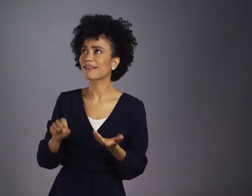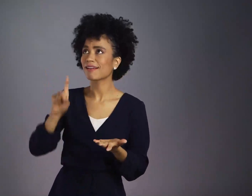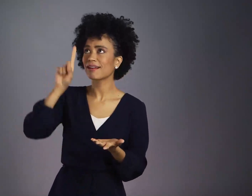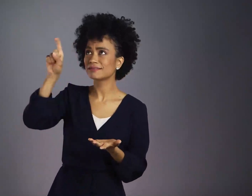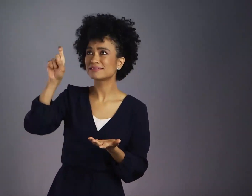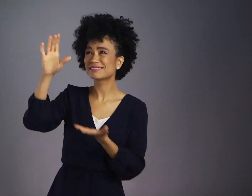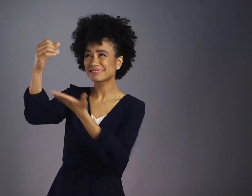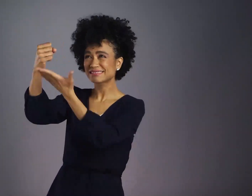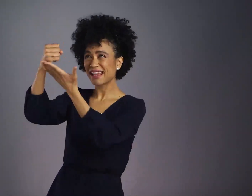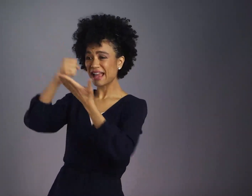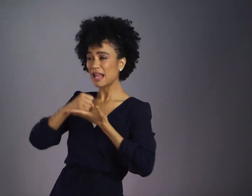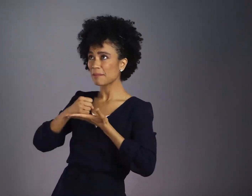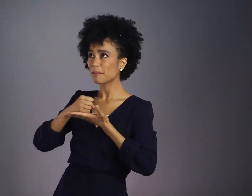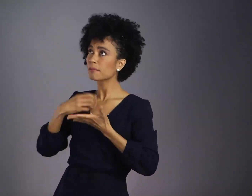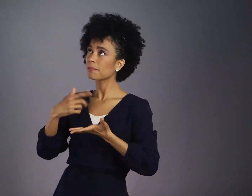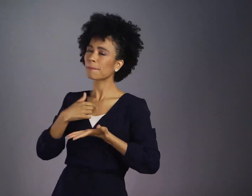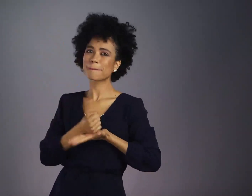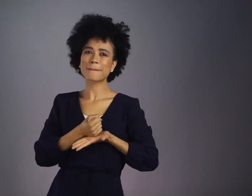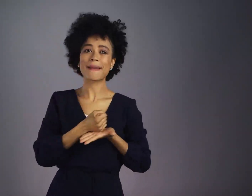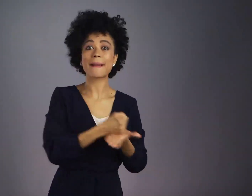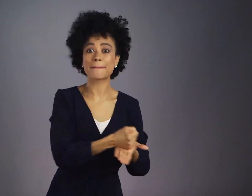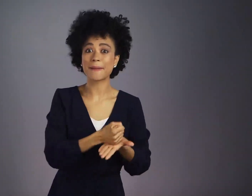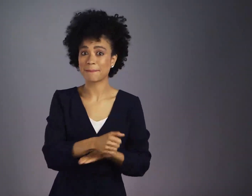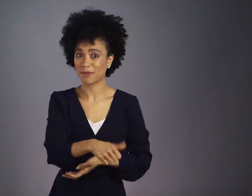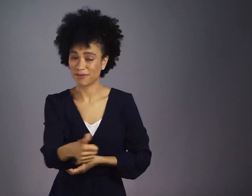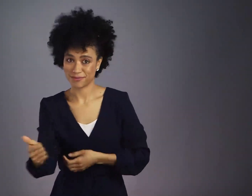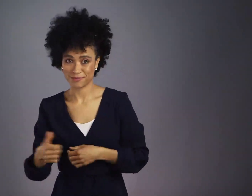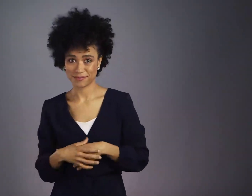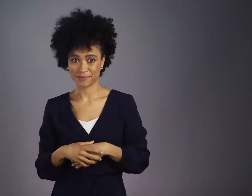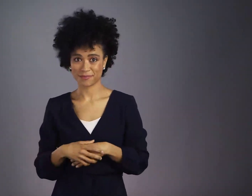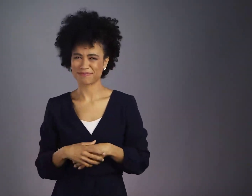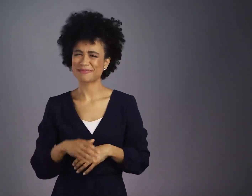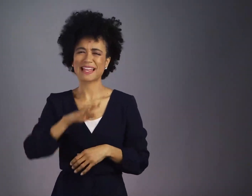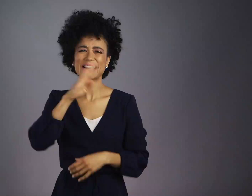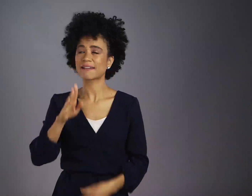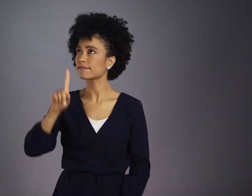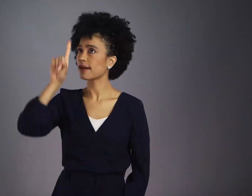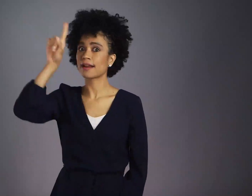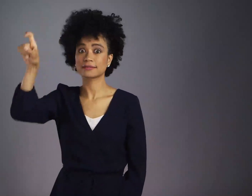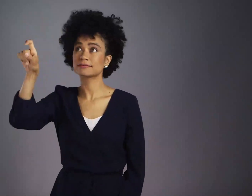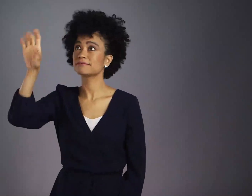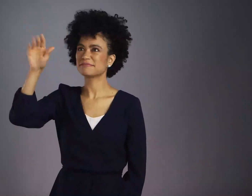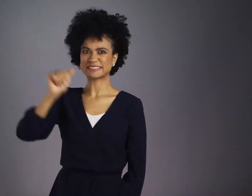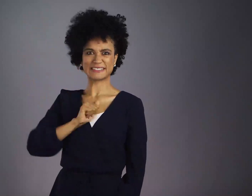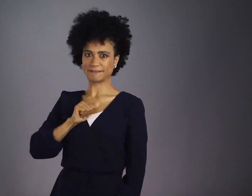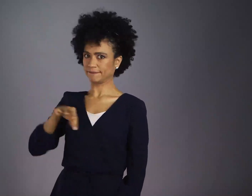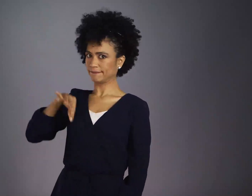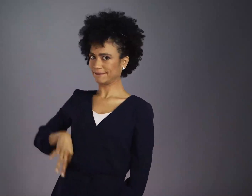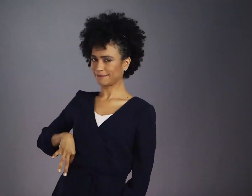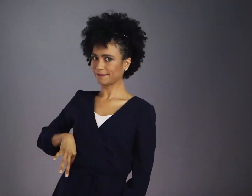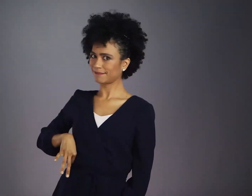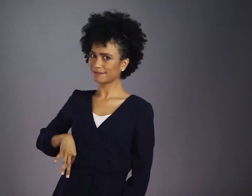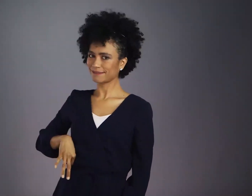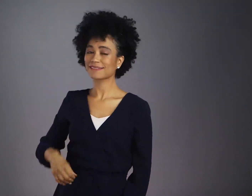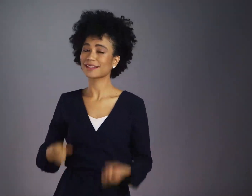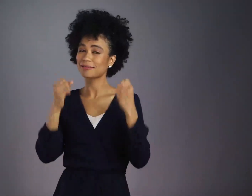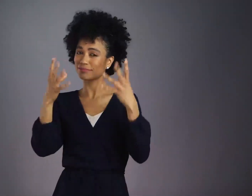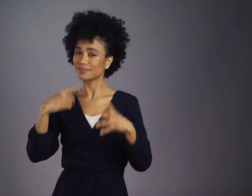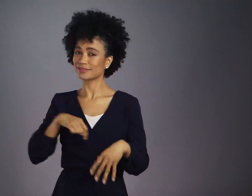We are careful never to pray for our own selﬁsh ends. Many of us have wasted a lot of time doing that